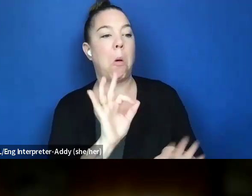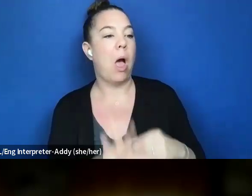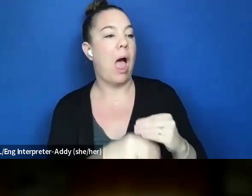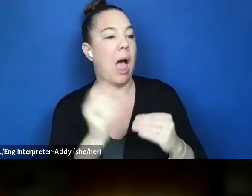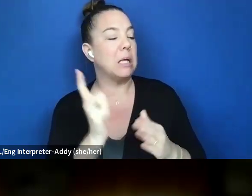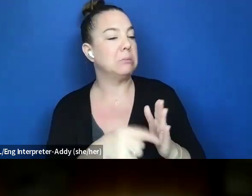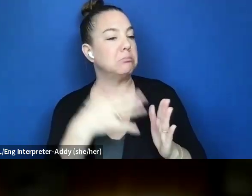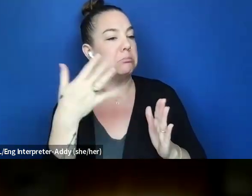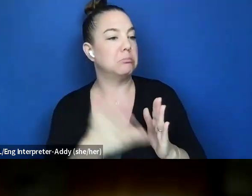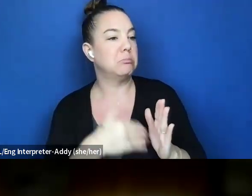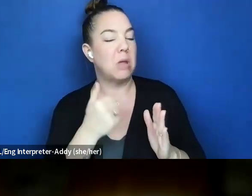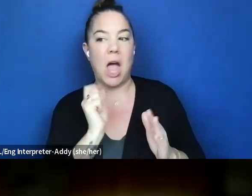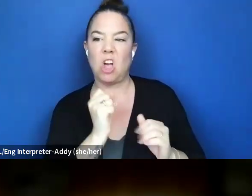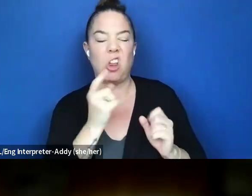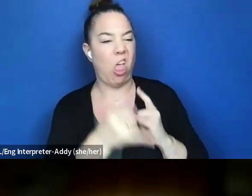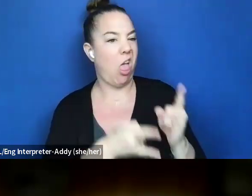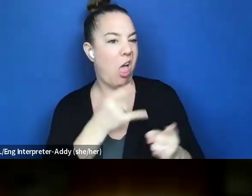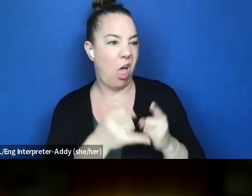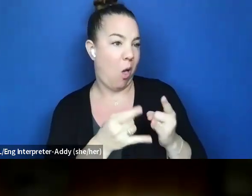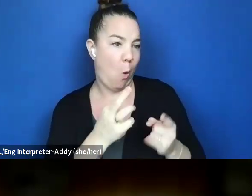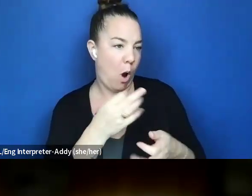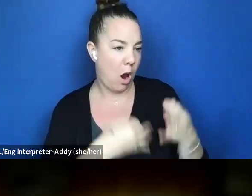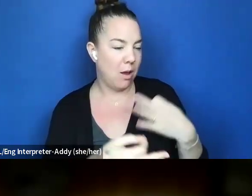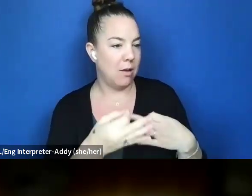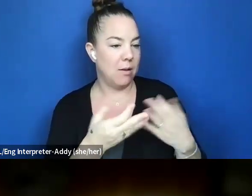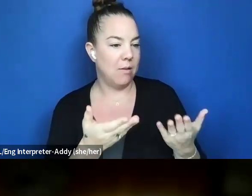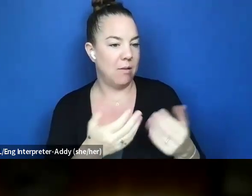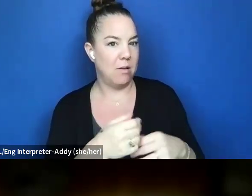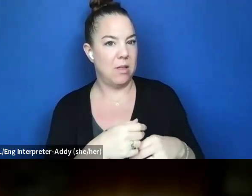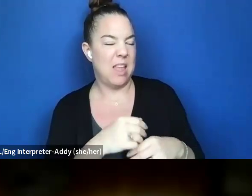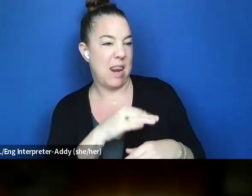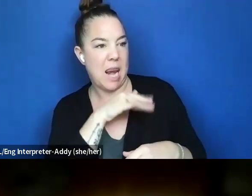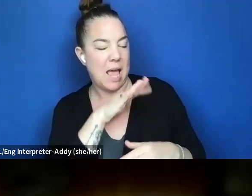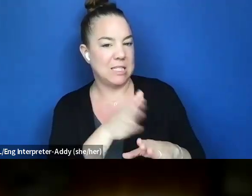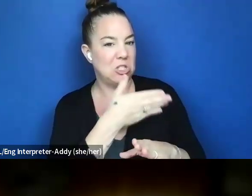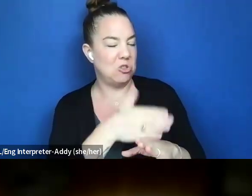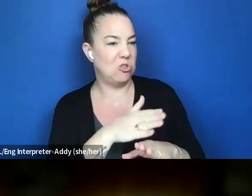Don Posh: throw some digs out at people, you know dedicate nasty songs to people that are nasty.